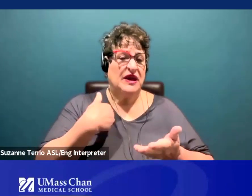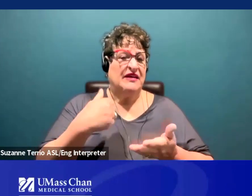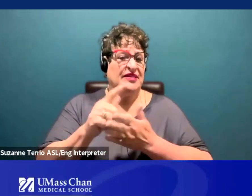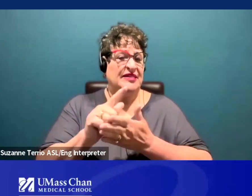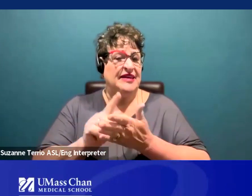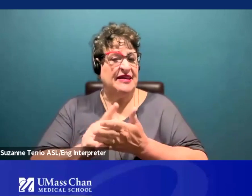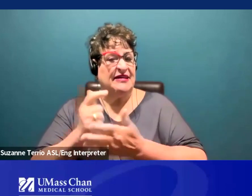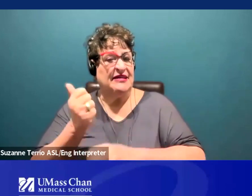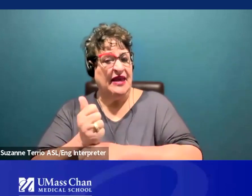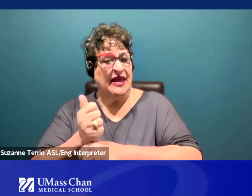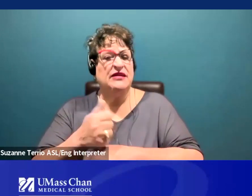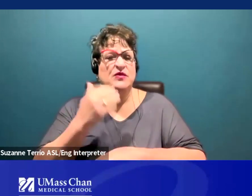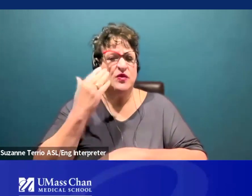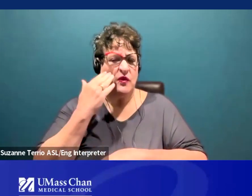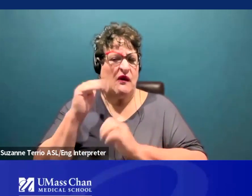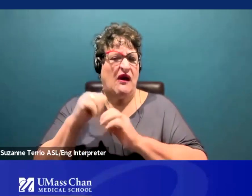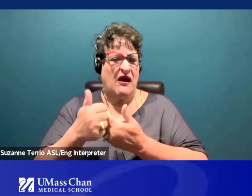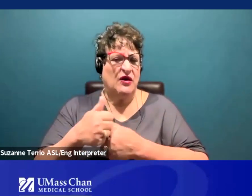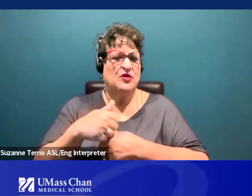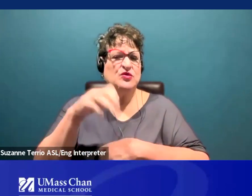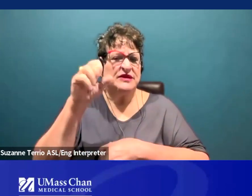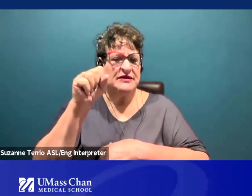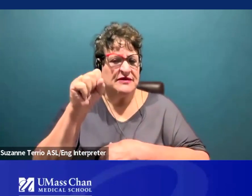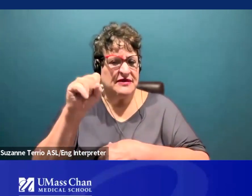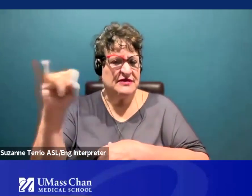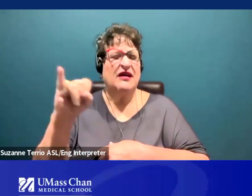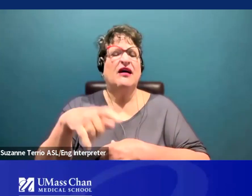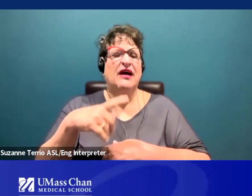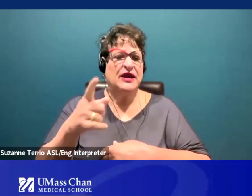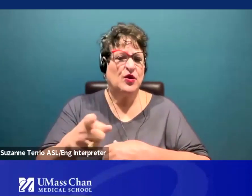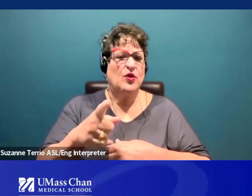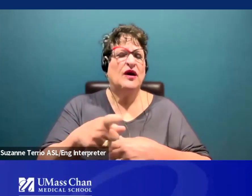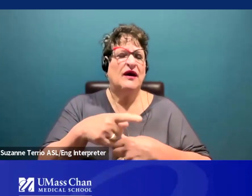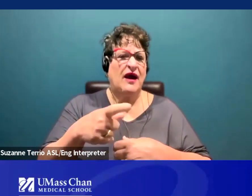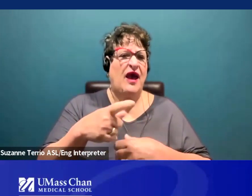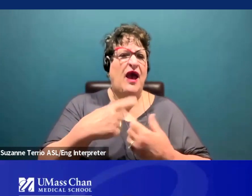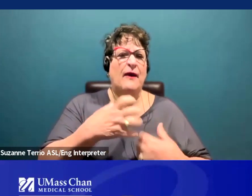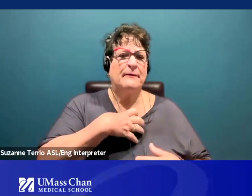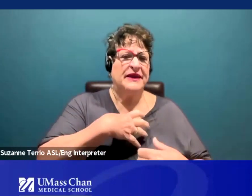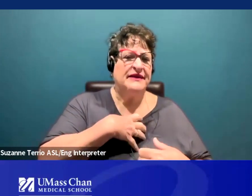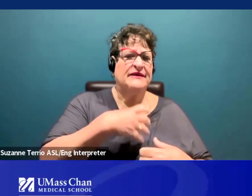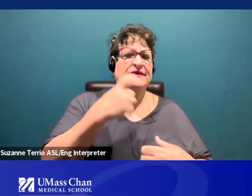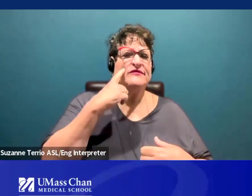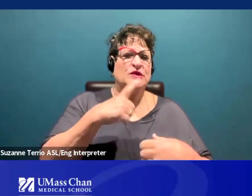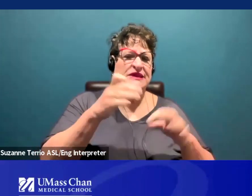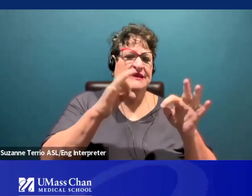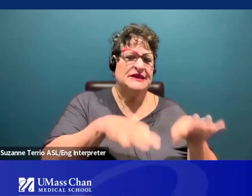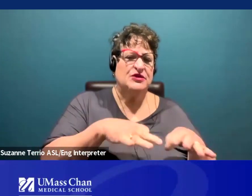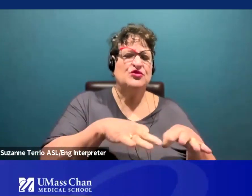that does know how to appeal IHSS decisions. You can always reach out to your protection and advocacy center in your state.